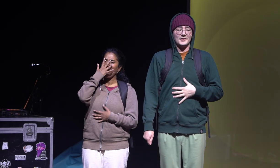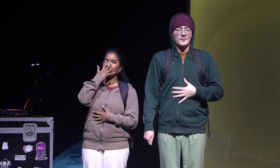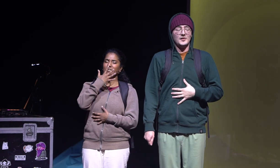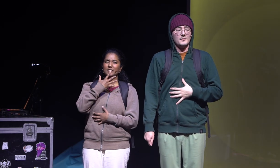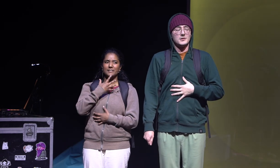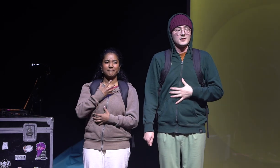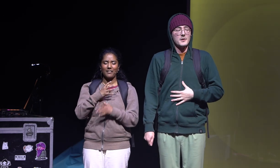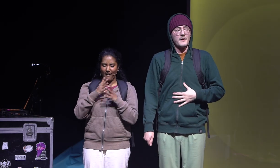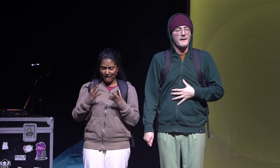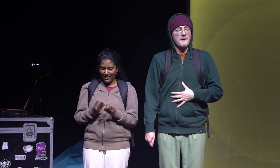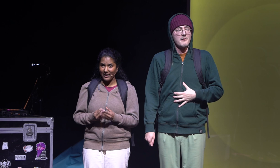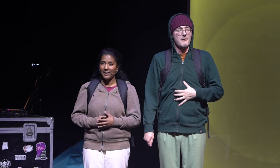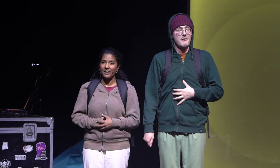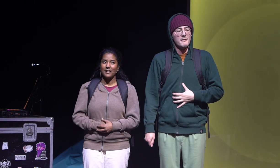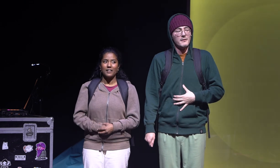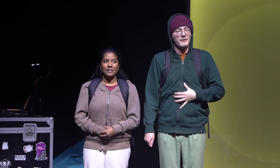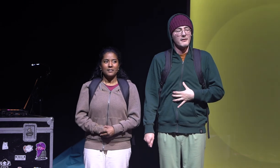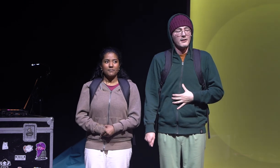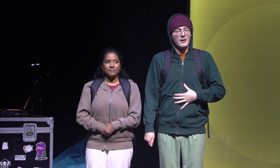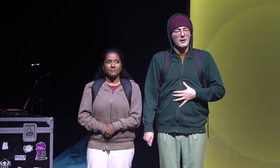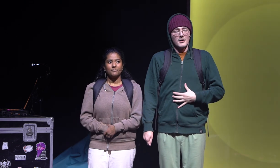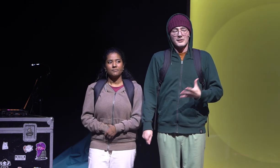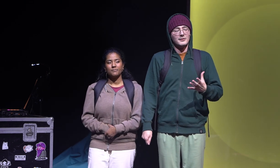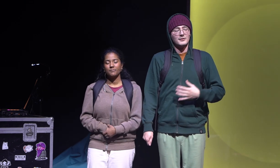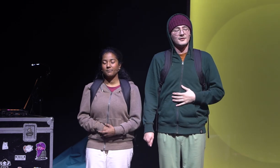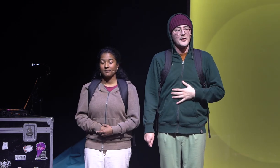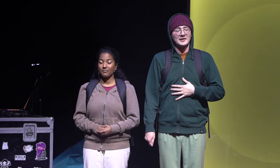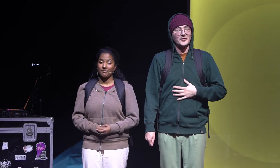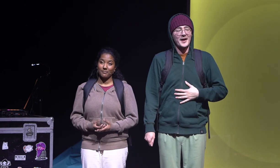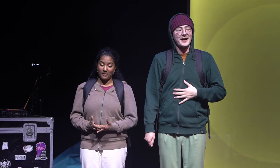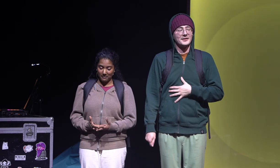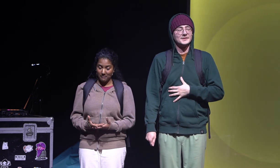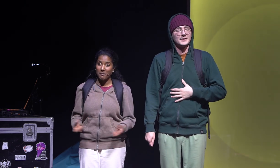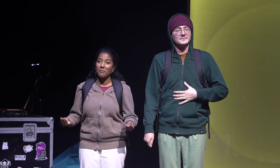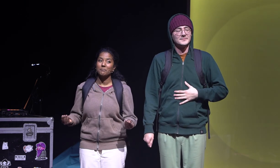sits in the pit of my stomach slowly disappear cos...